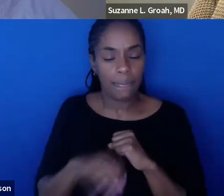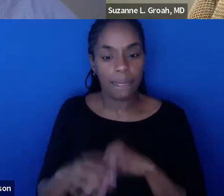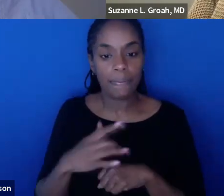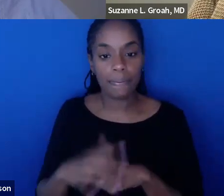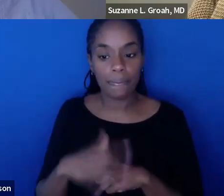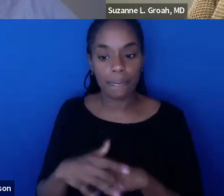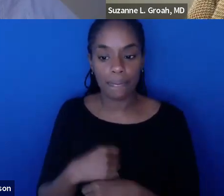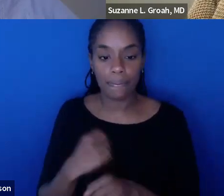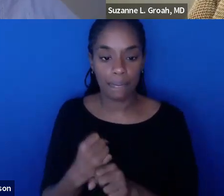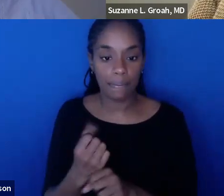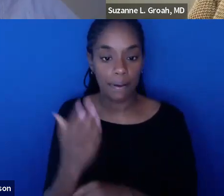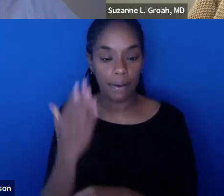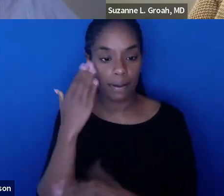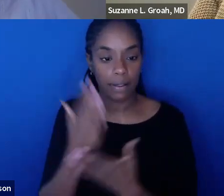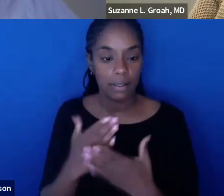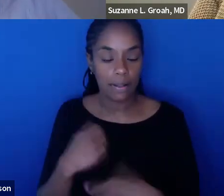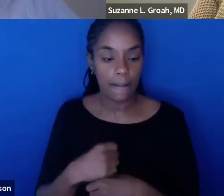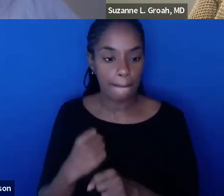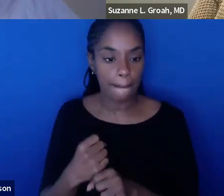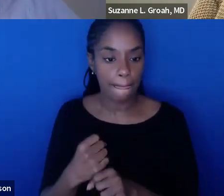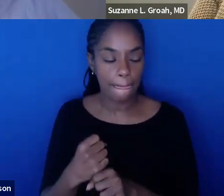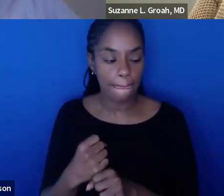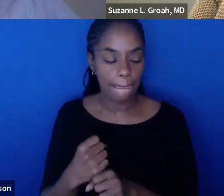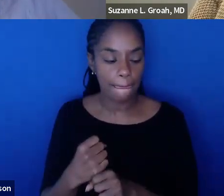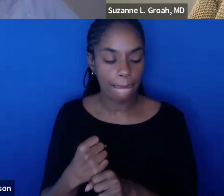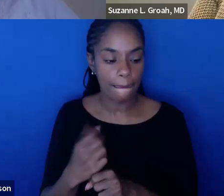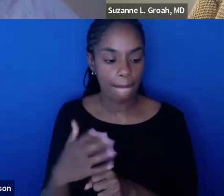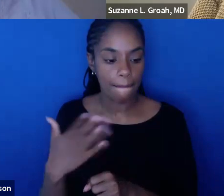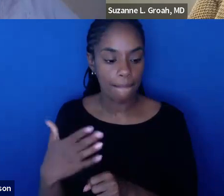some products in research as well.